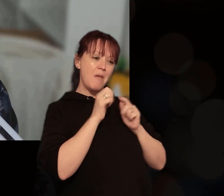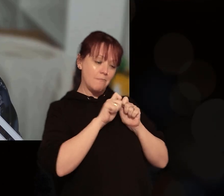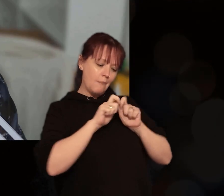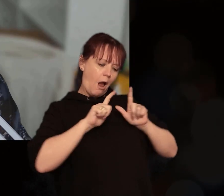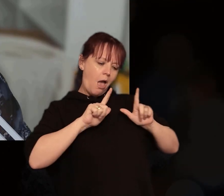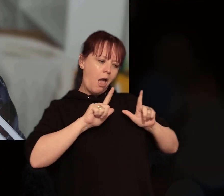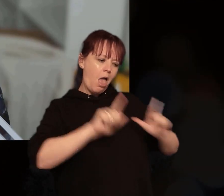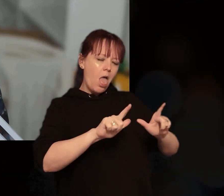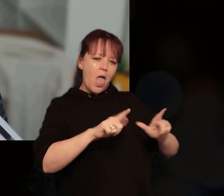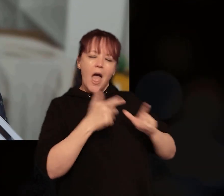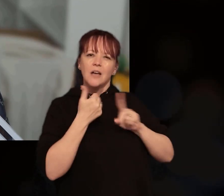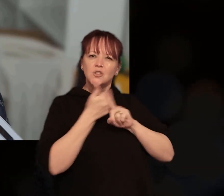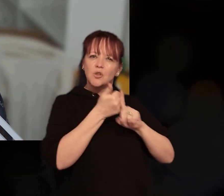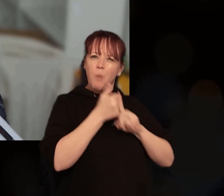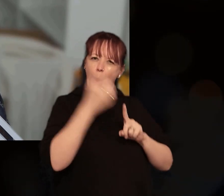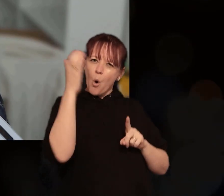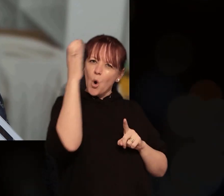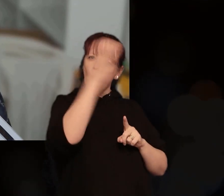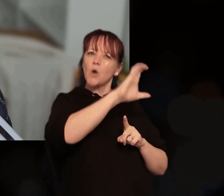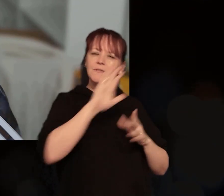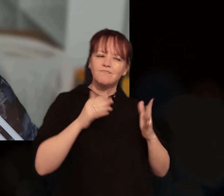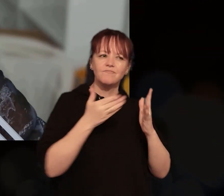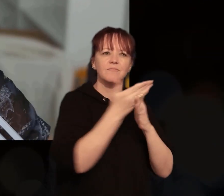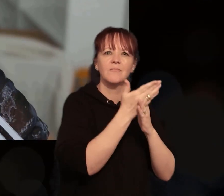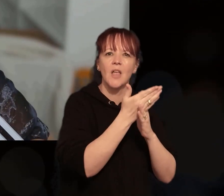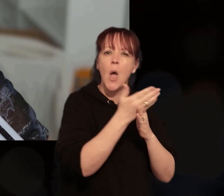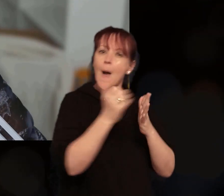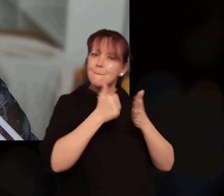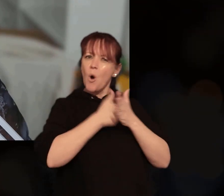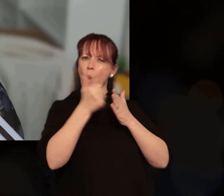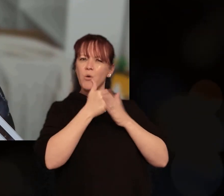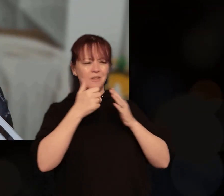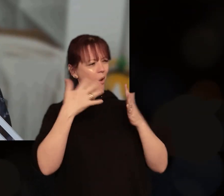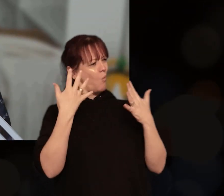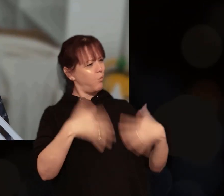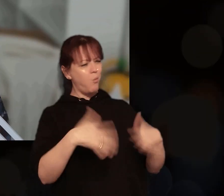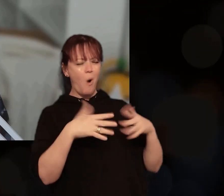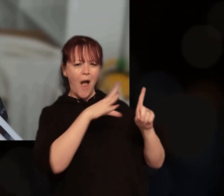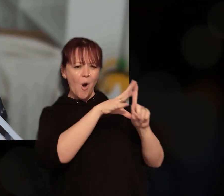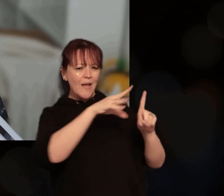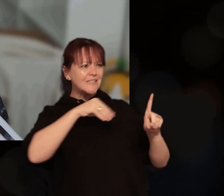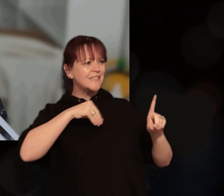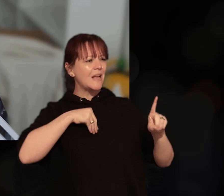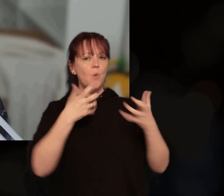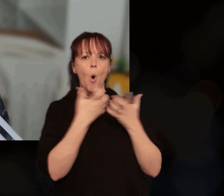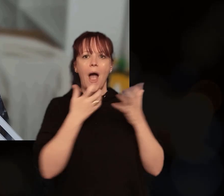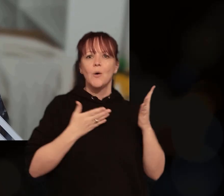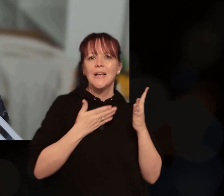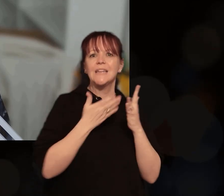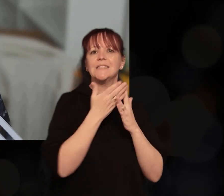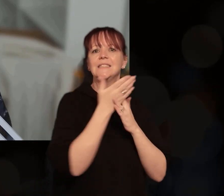But it's also a really powerful example of how thinking about accessibility can lead to innovative solutions